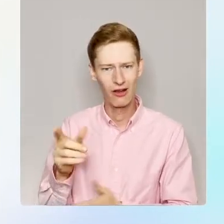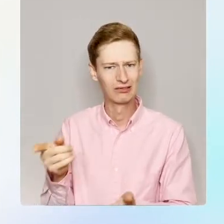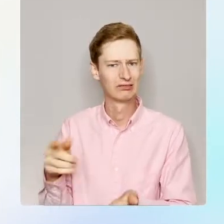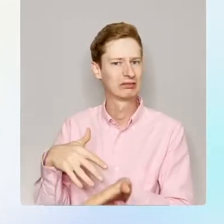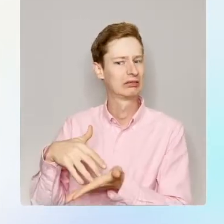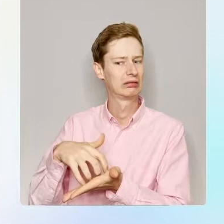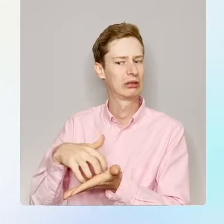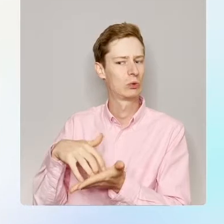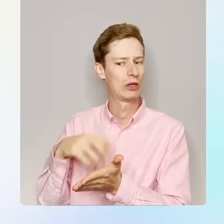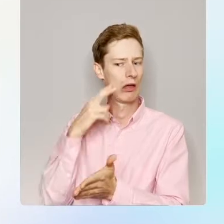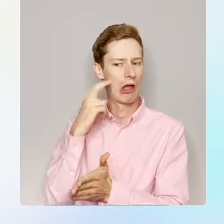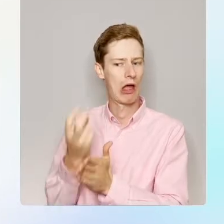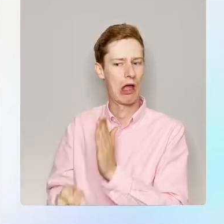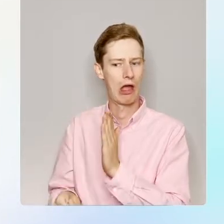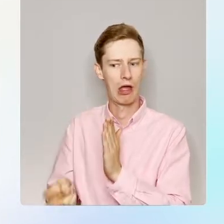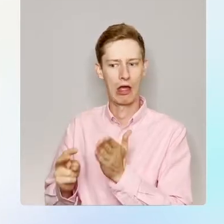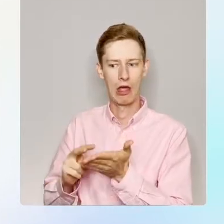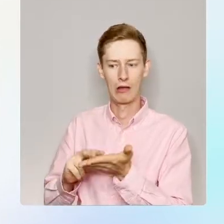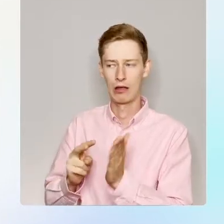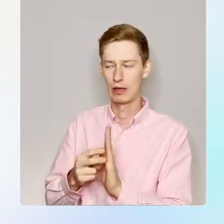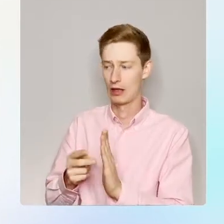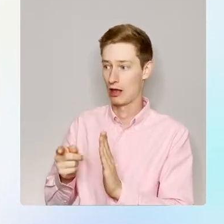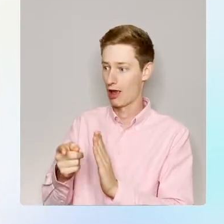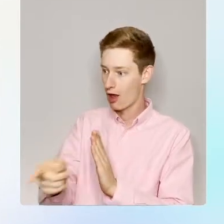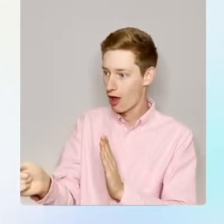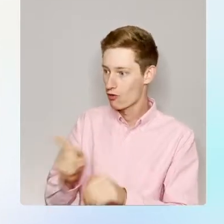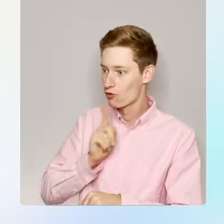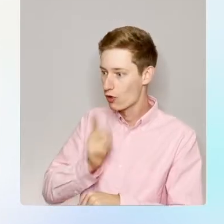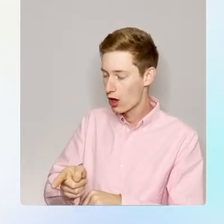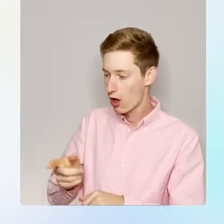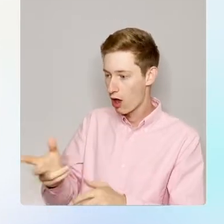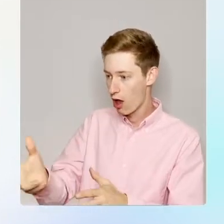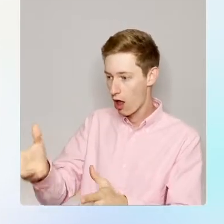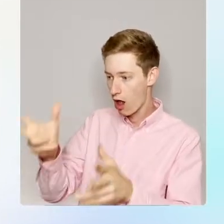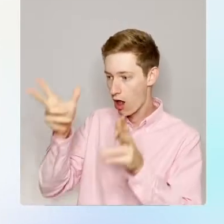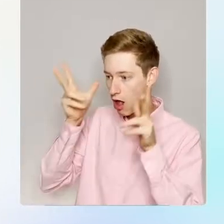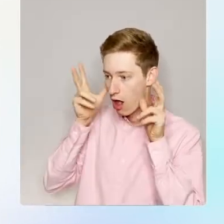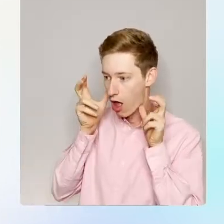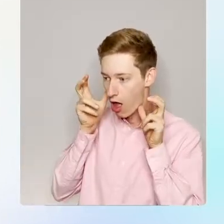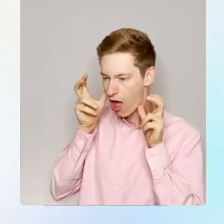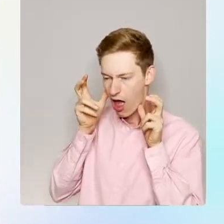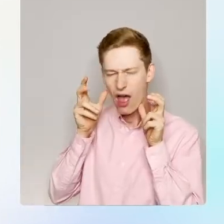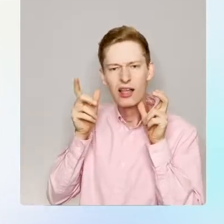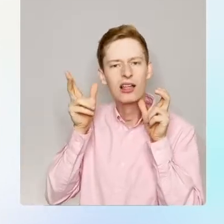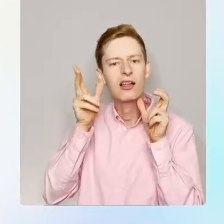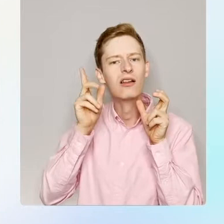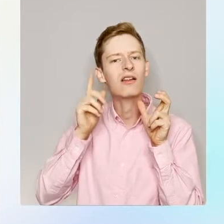meaning that rather than sound seeming to come from out in the environment, they tend to sound more like they're coming